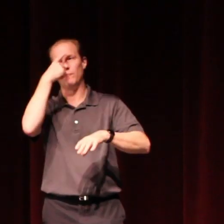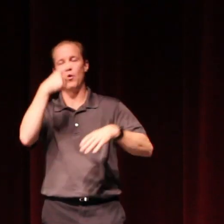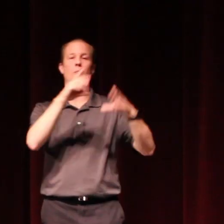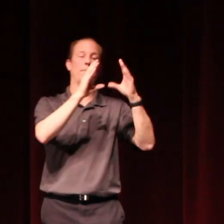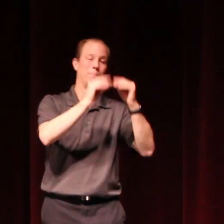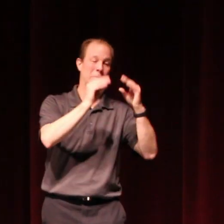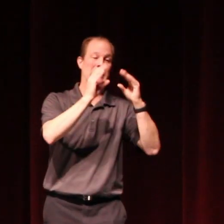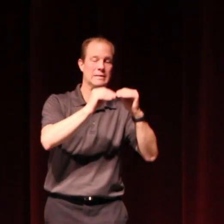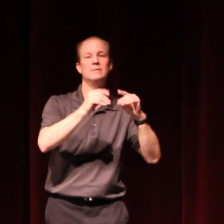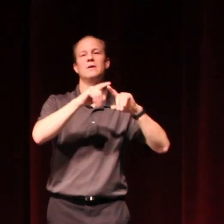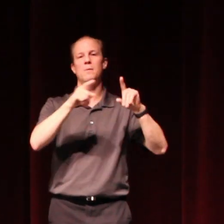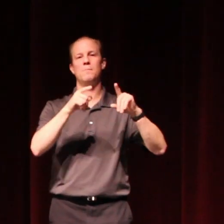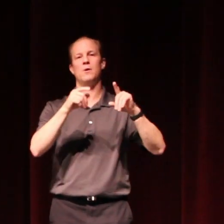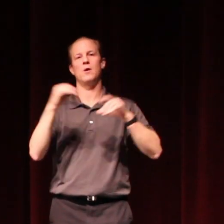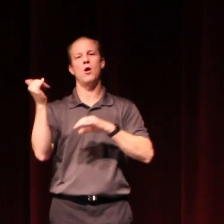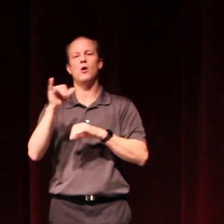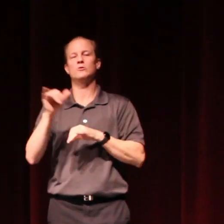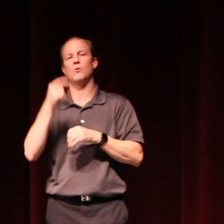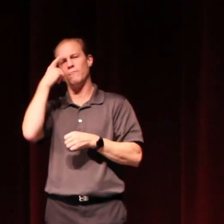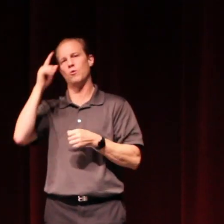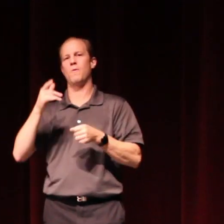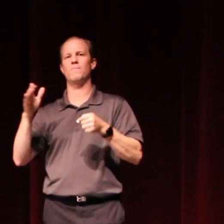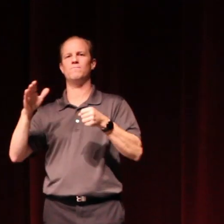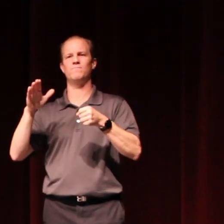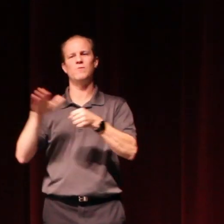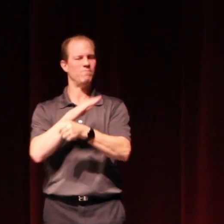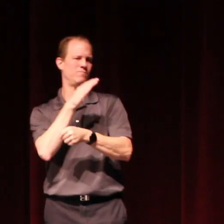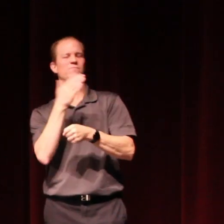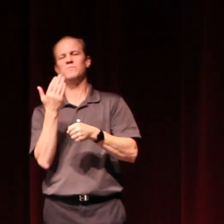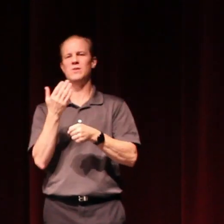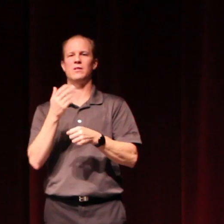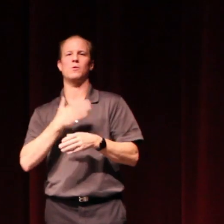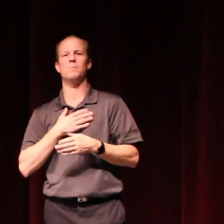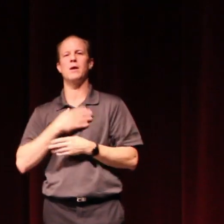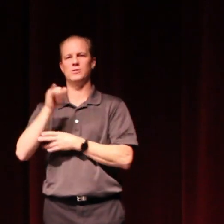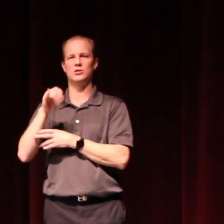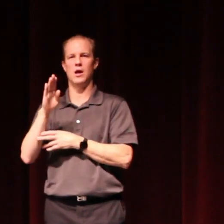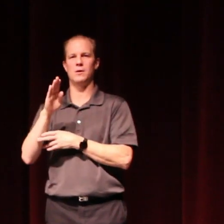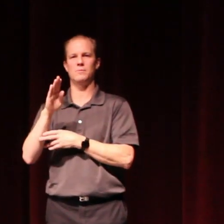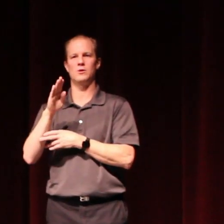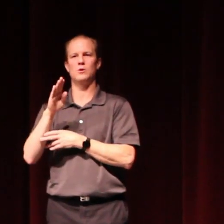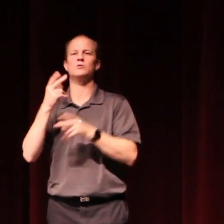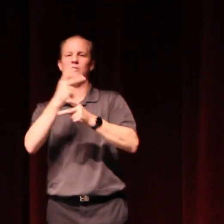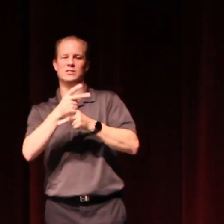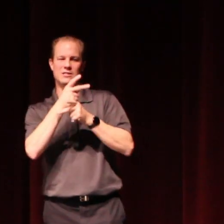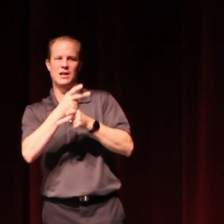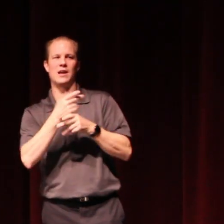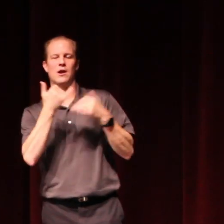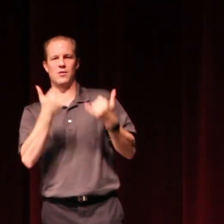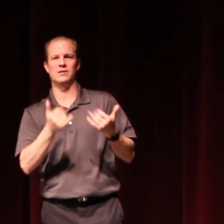but actually fulfilling what my job entails. Which is to take care of this college.